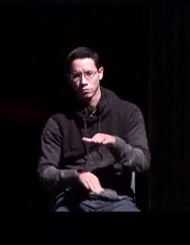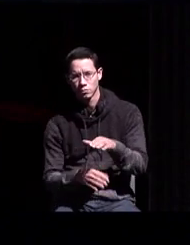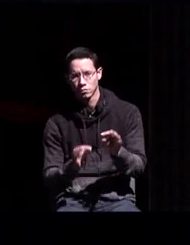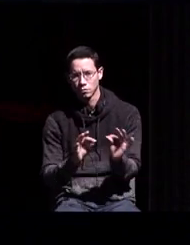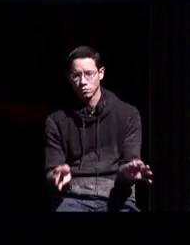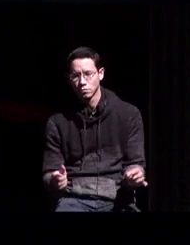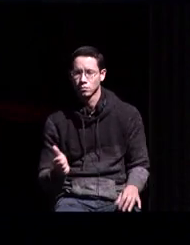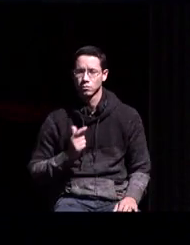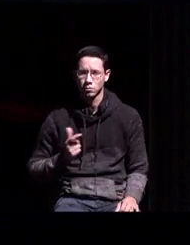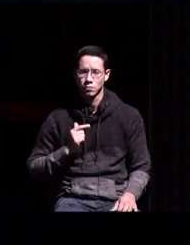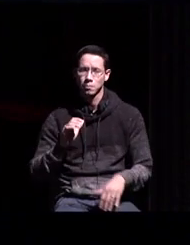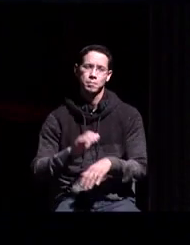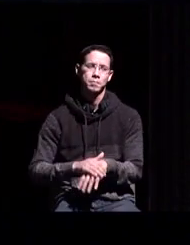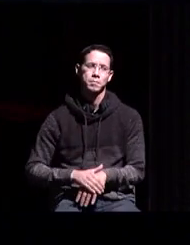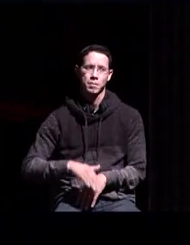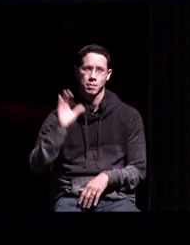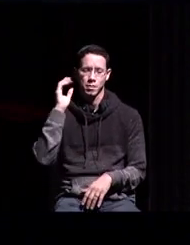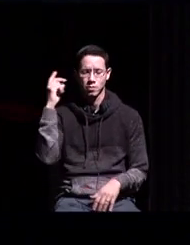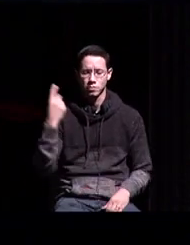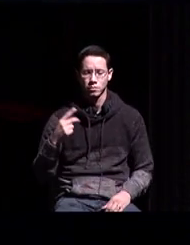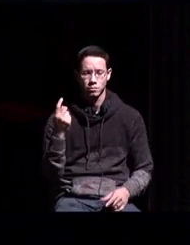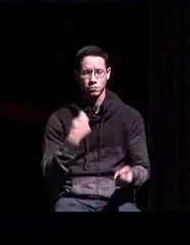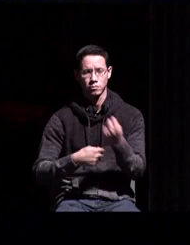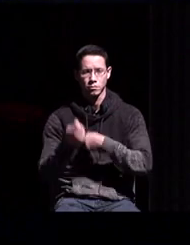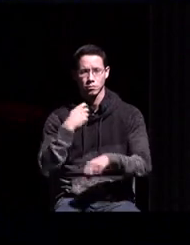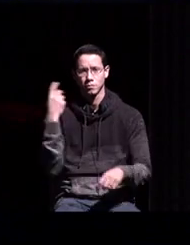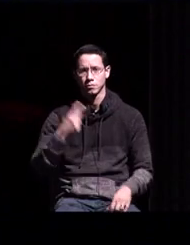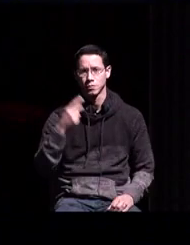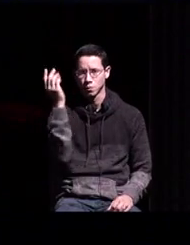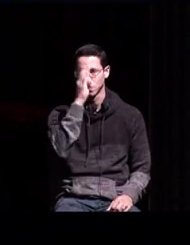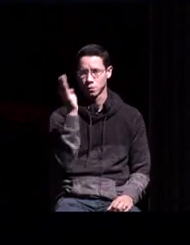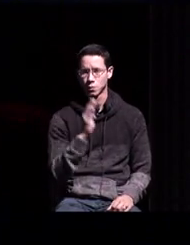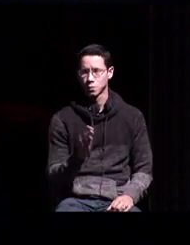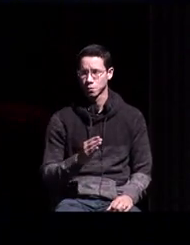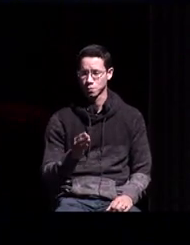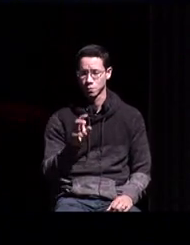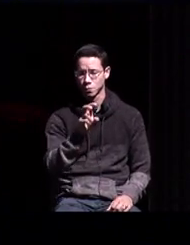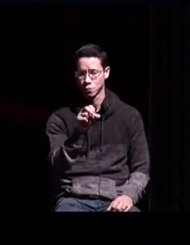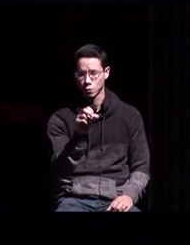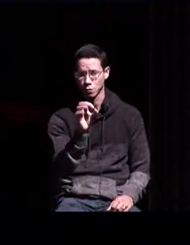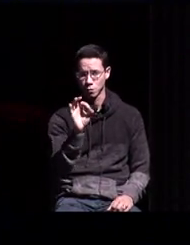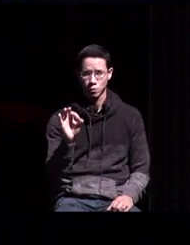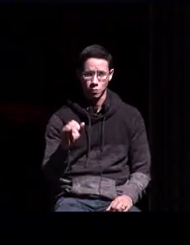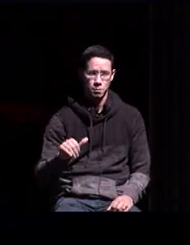in Brazil. Over 50%, almost 60% it is in the informality.